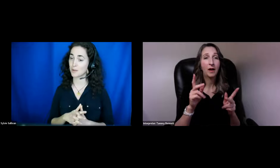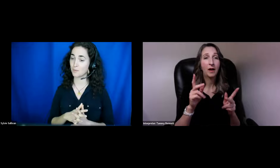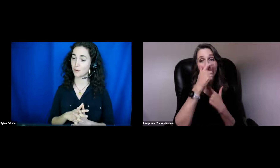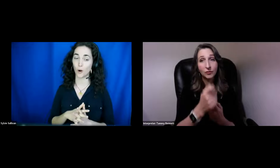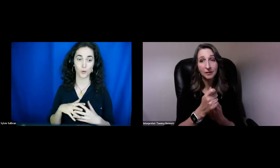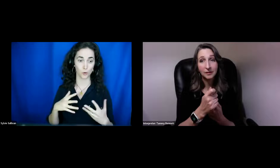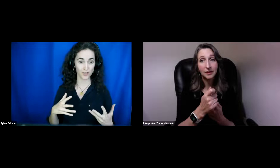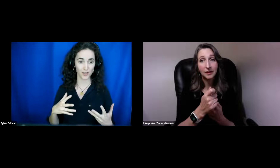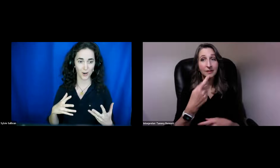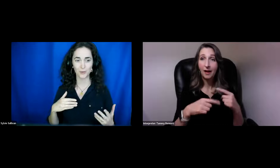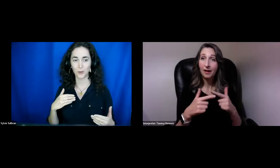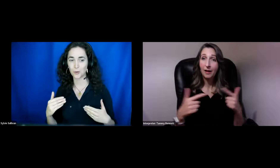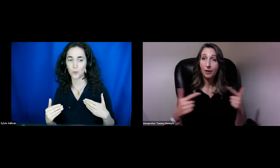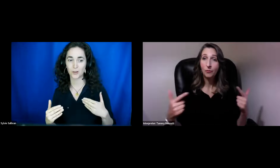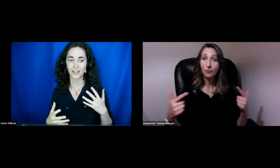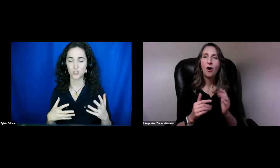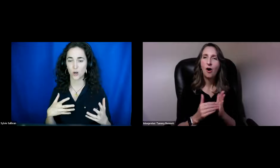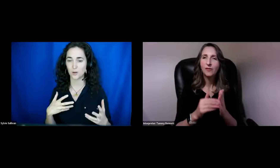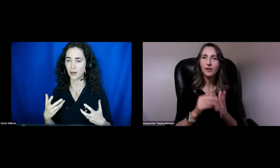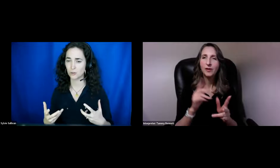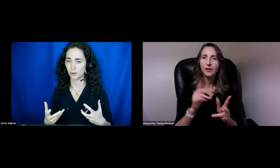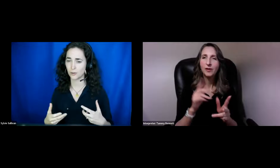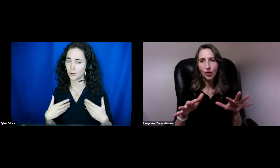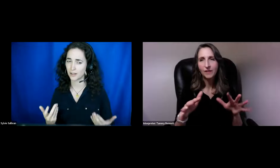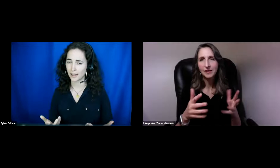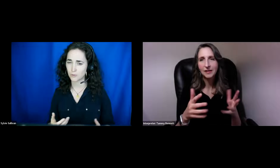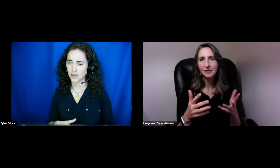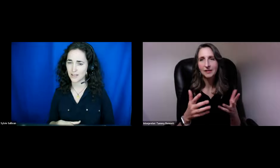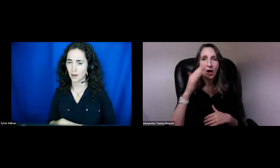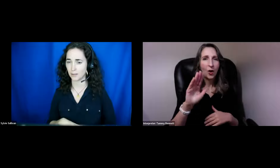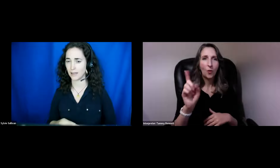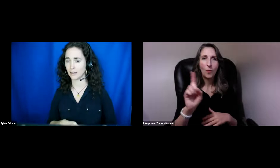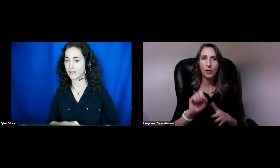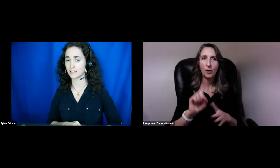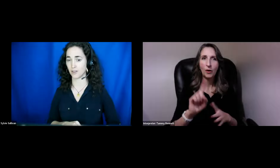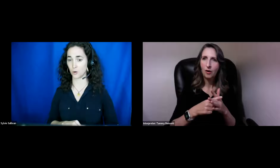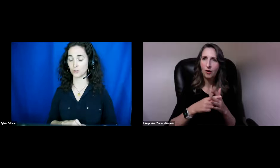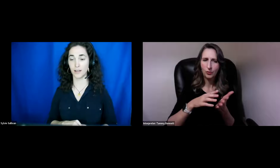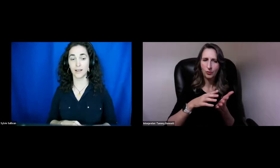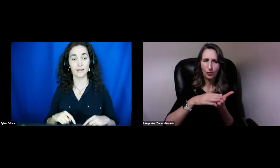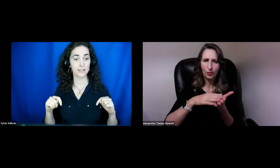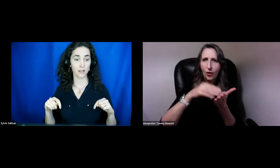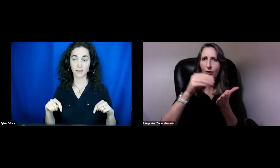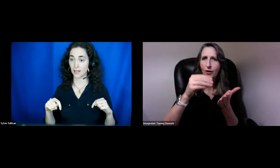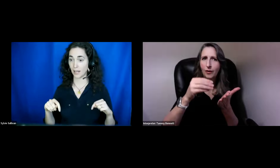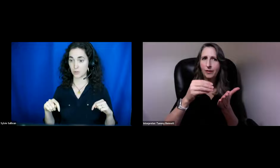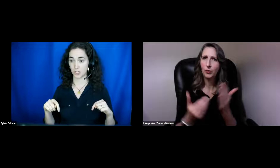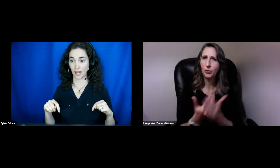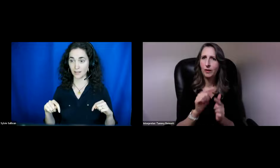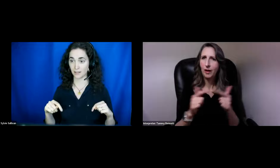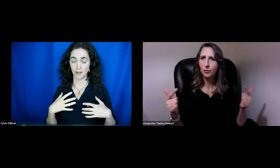oftentimes people are nervous or don't know where to get started, or how to learn. Learning a language is complicated, it is difficult; this is not a sign language class. I'm